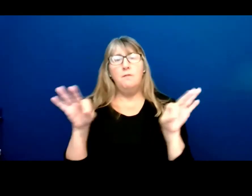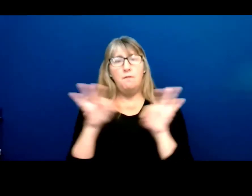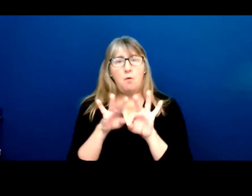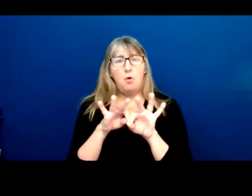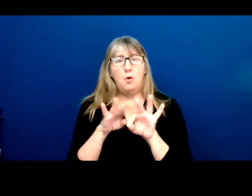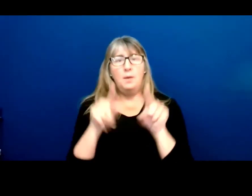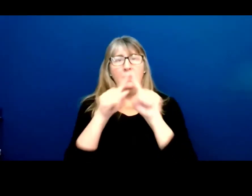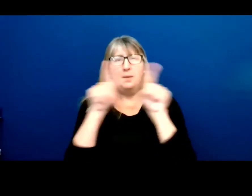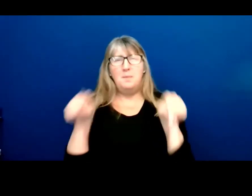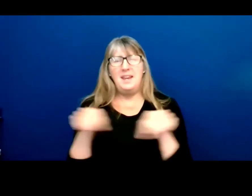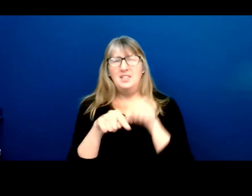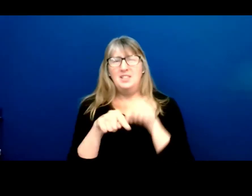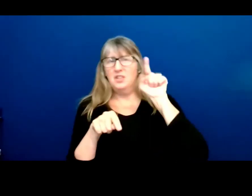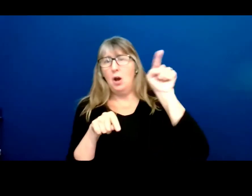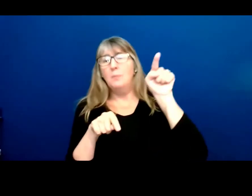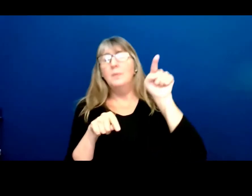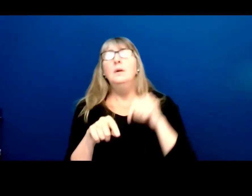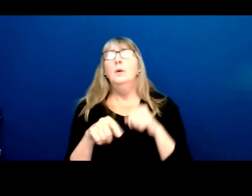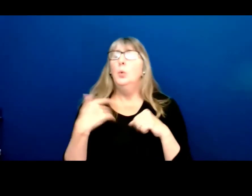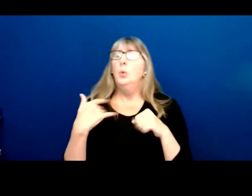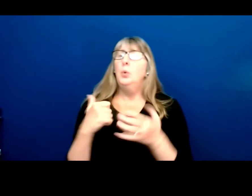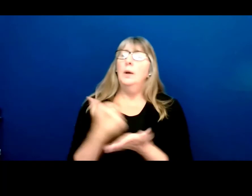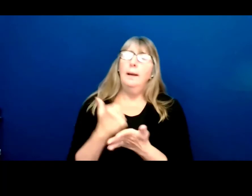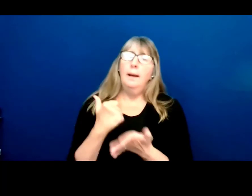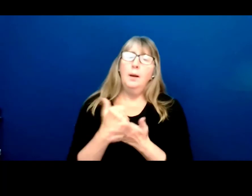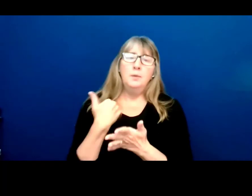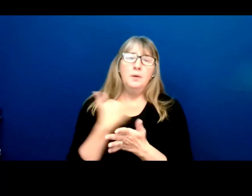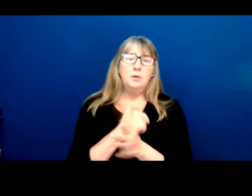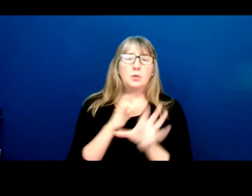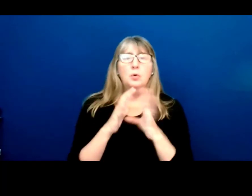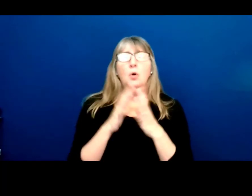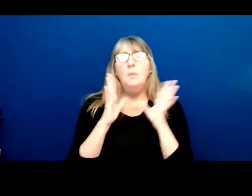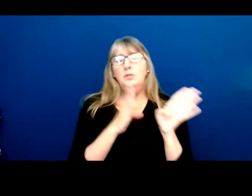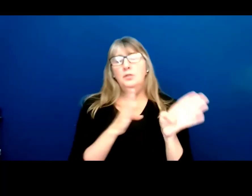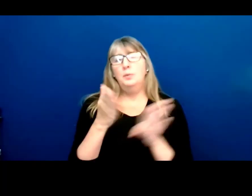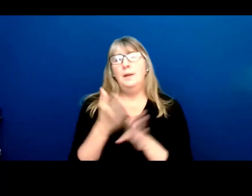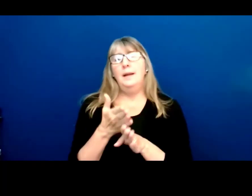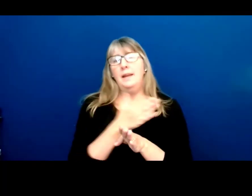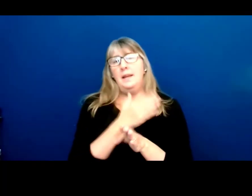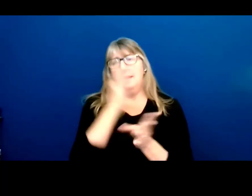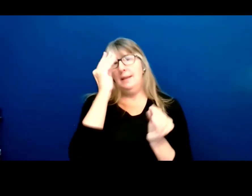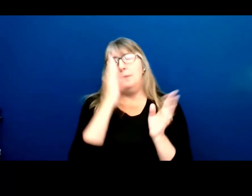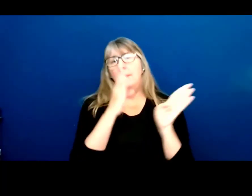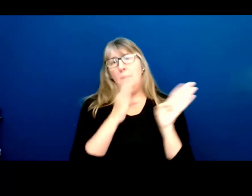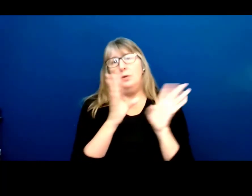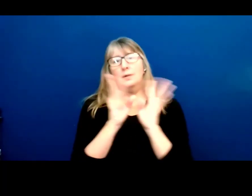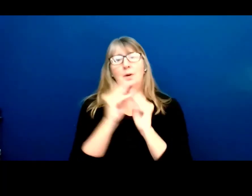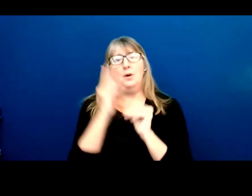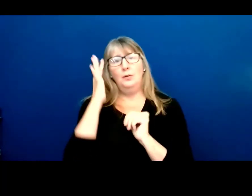It's very helpful for us to plan ahead and think about our seminars. And thanks, again, for participating